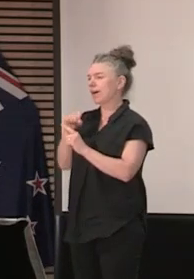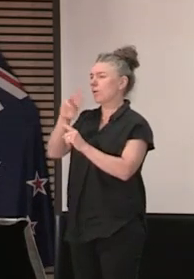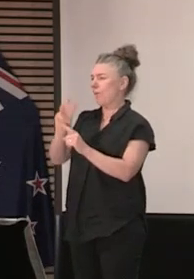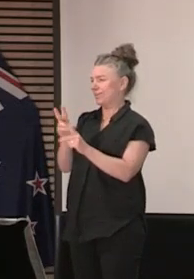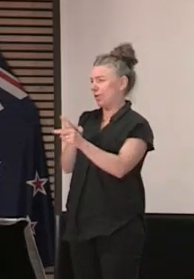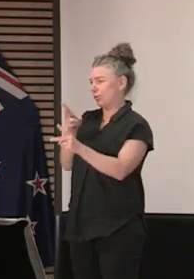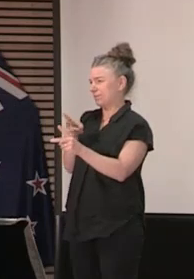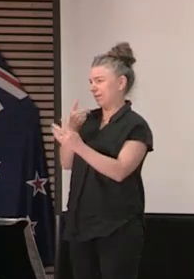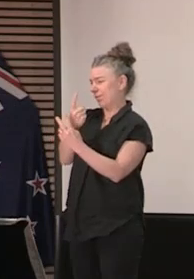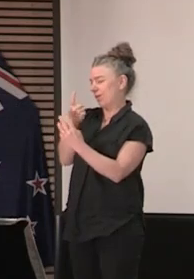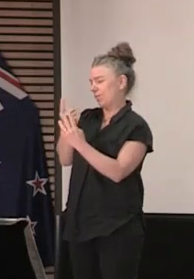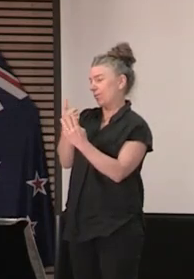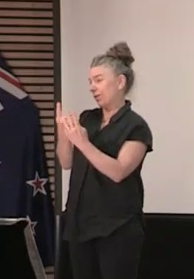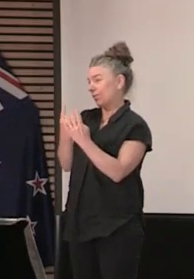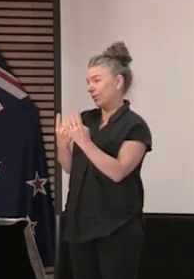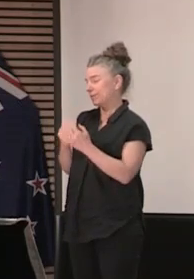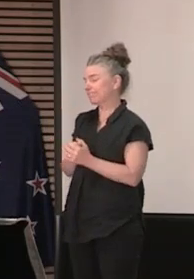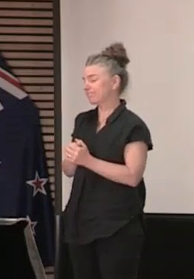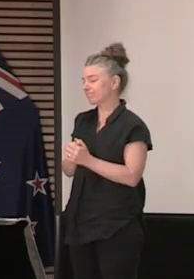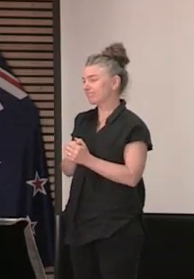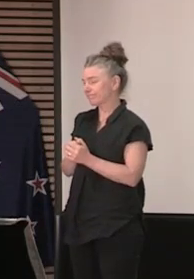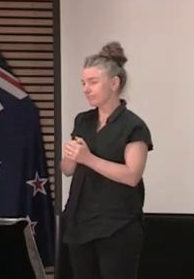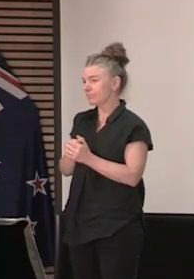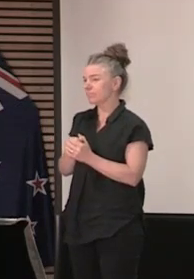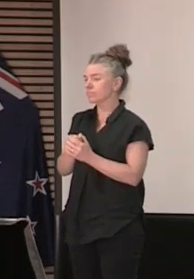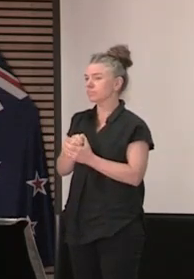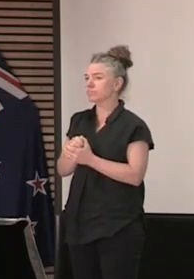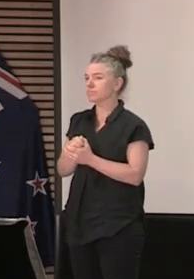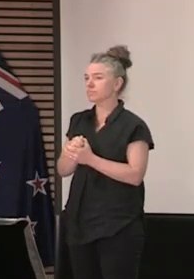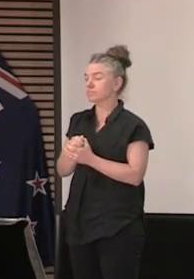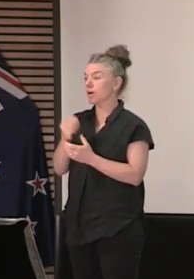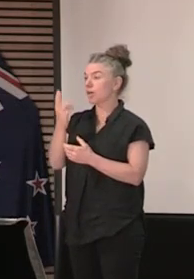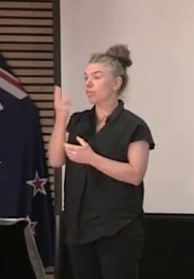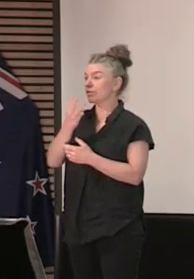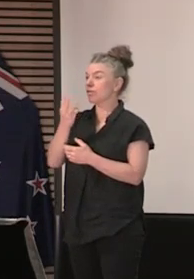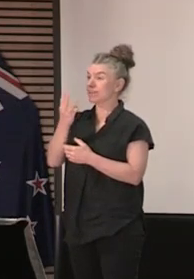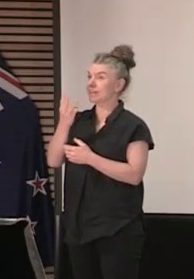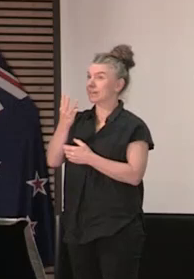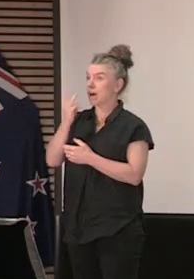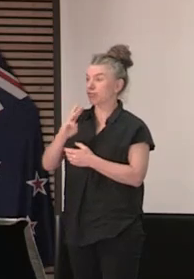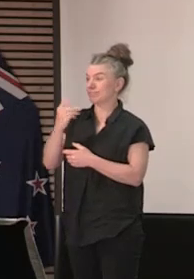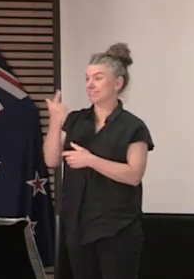. . We now have 317 reported cases. of COVID-19 we can confirm. . have recovered that's an.